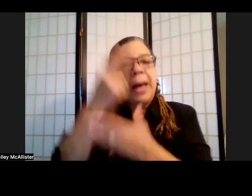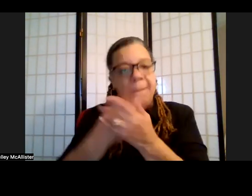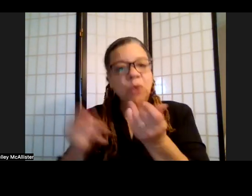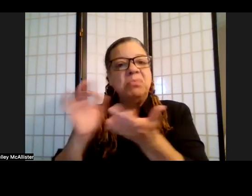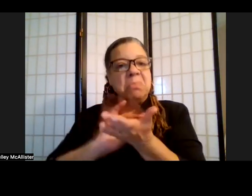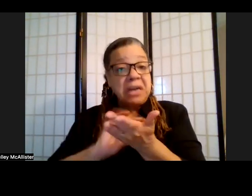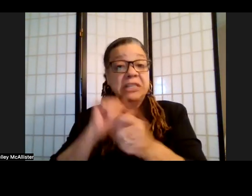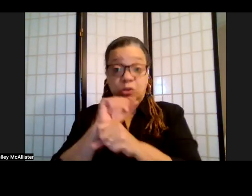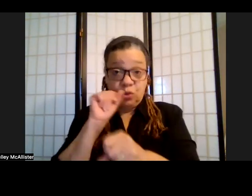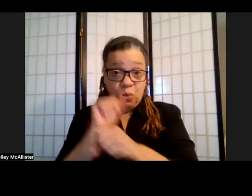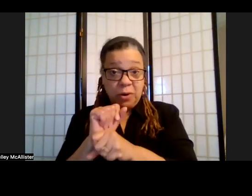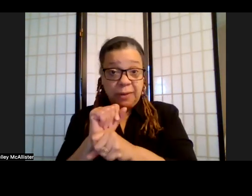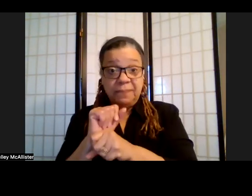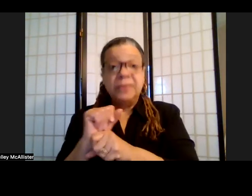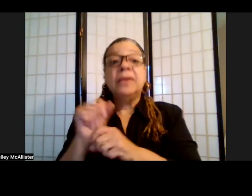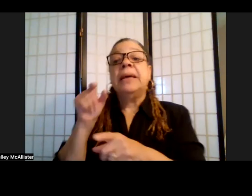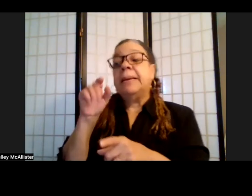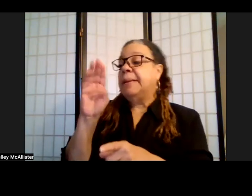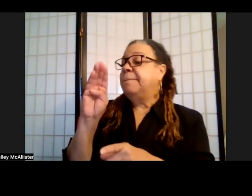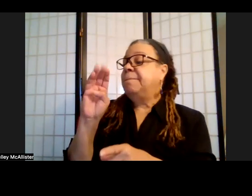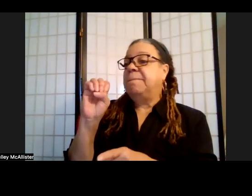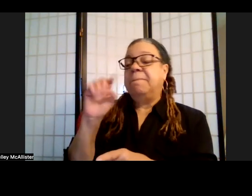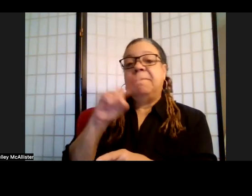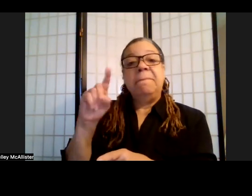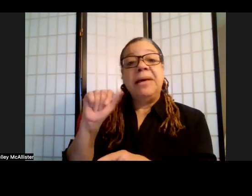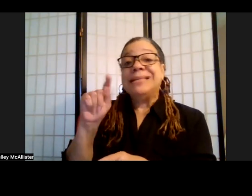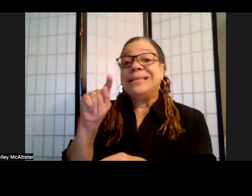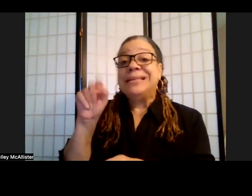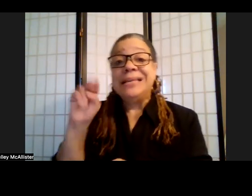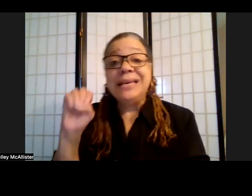gonorrhea patients were given benzathine penicillin, as opposed to procaine penicillin.